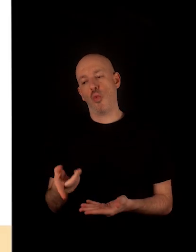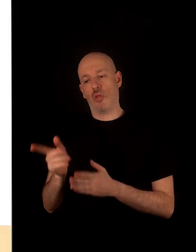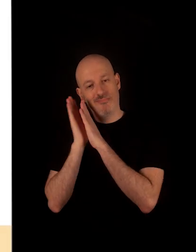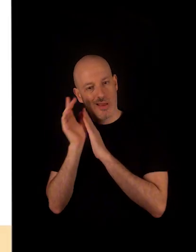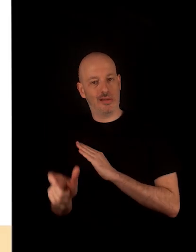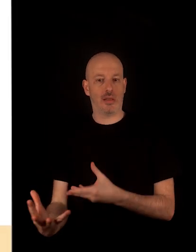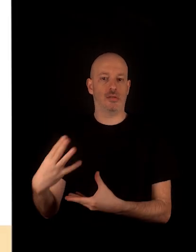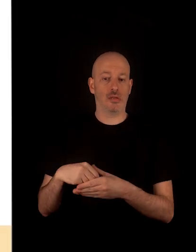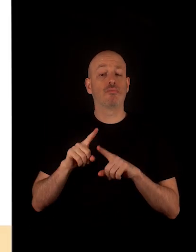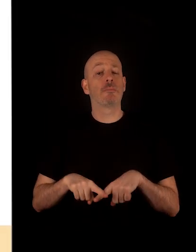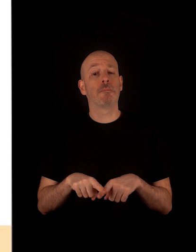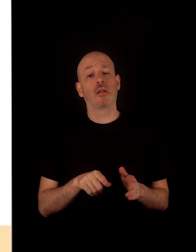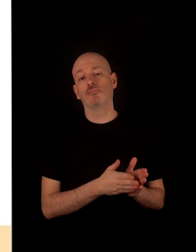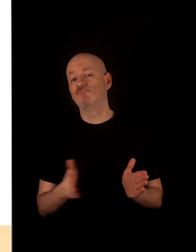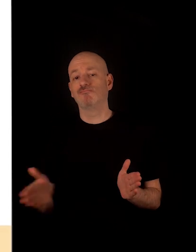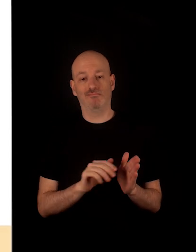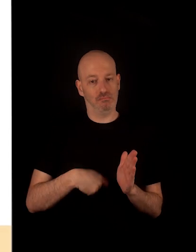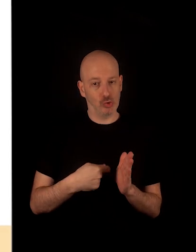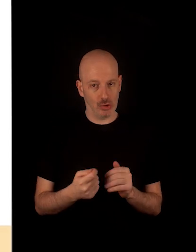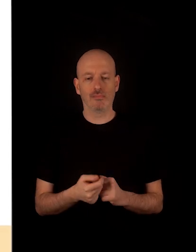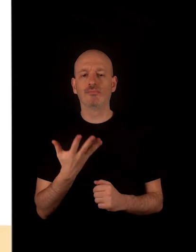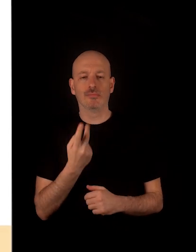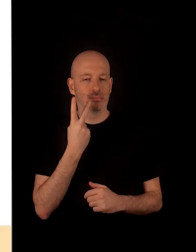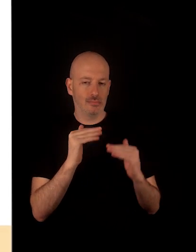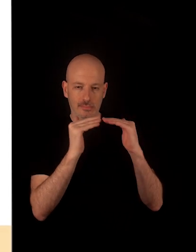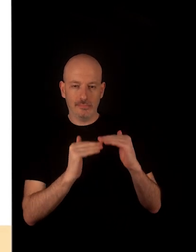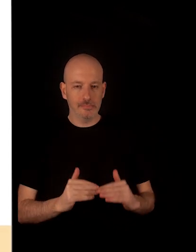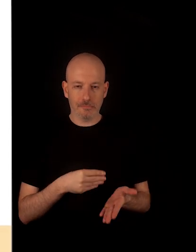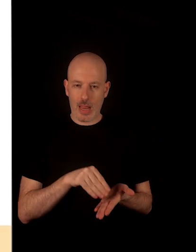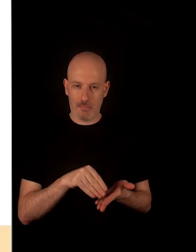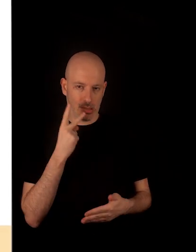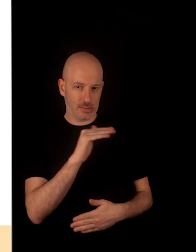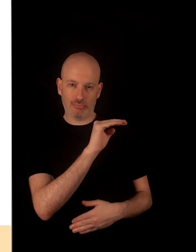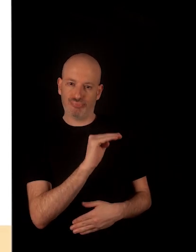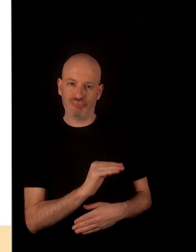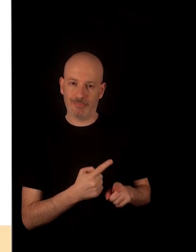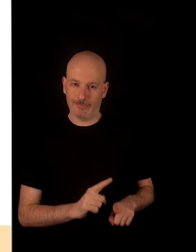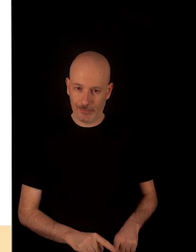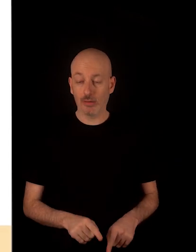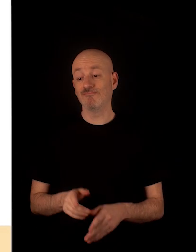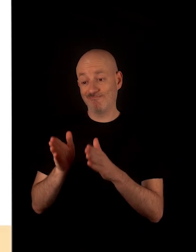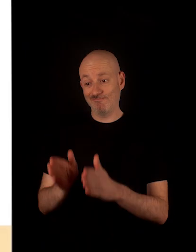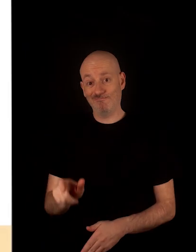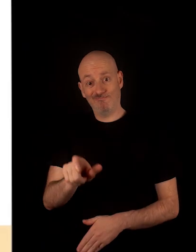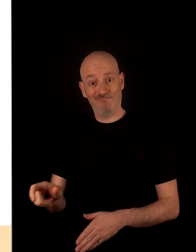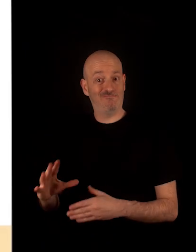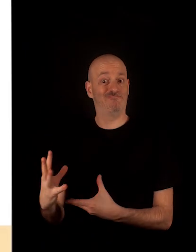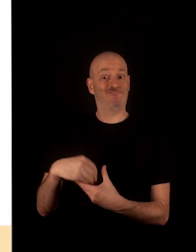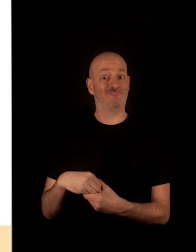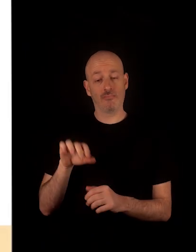more expensive for these locations. We have the ‘Family top-up’ that is 200€ per each child.